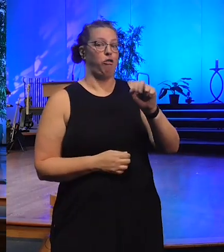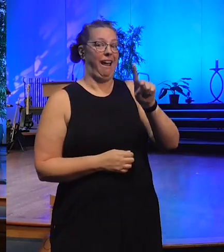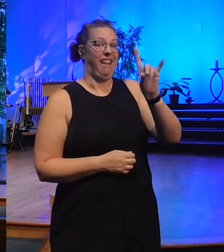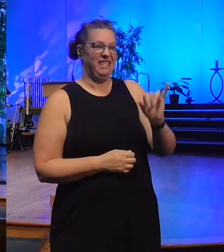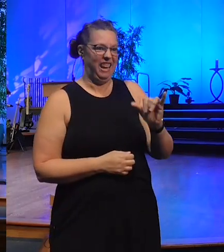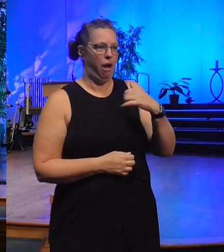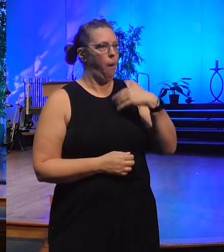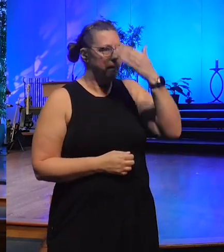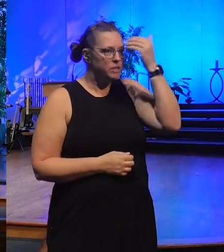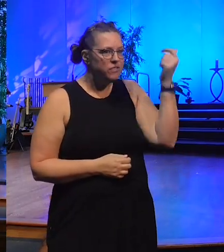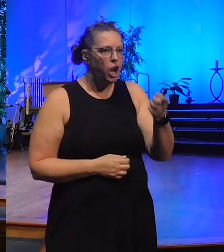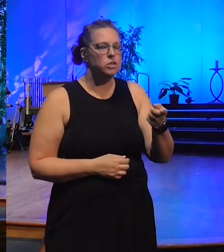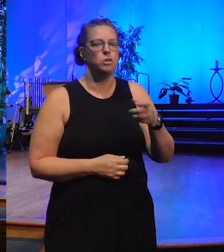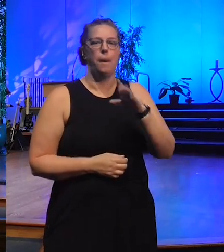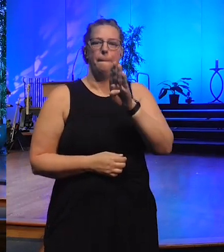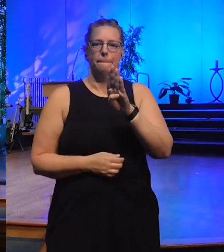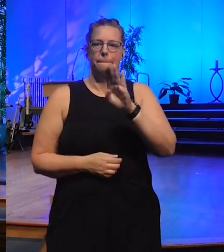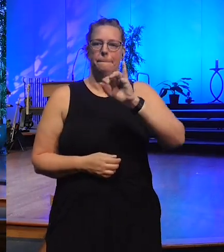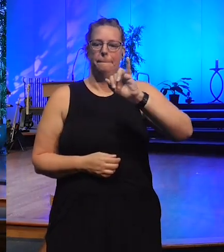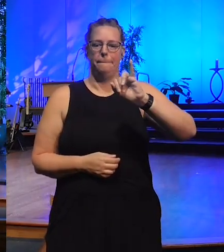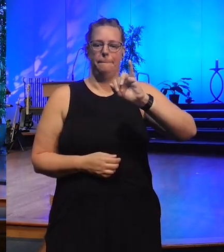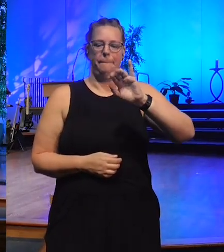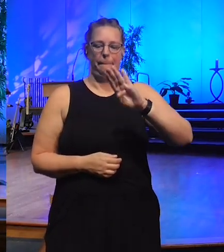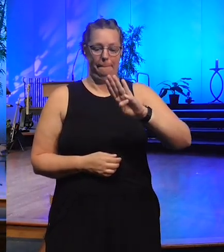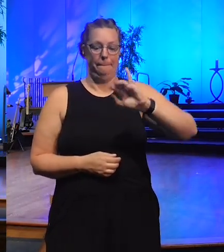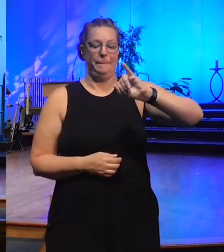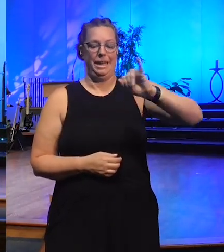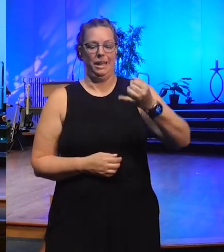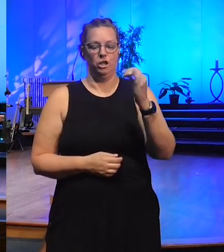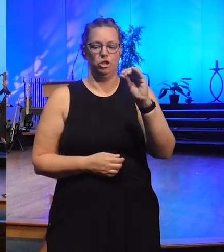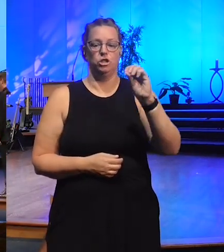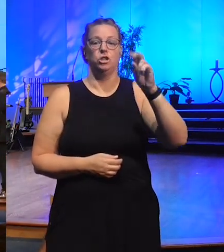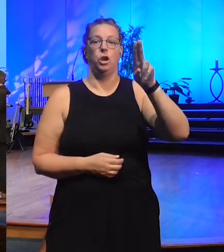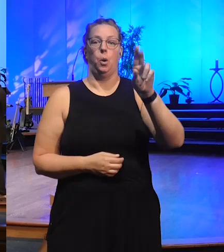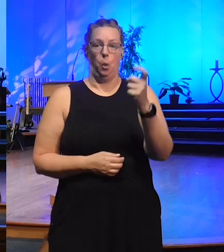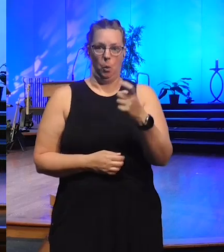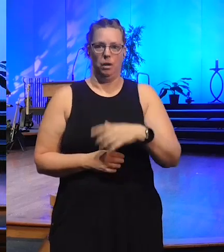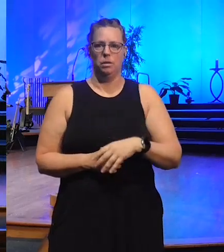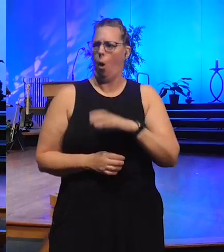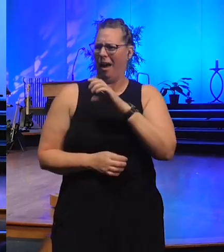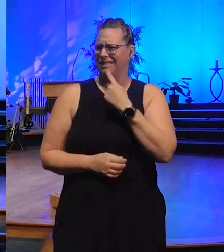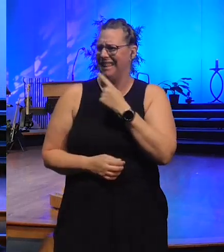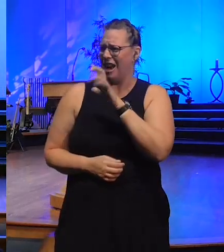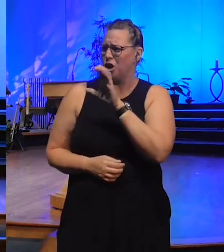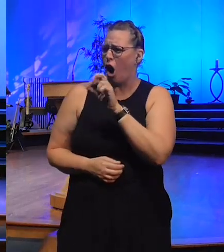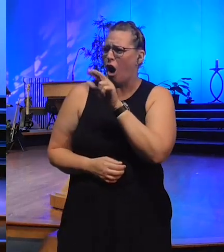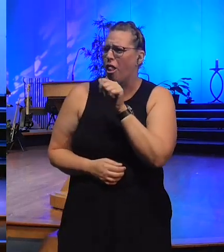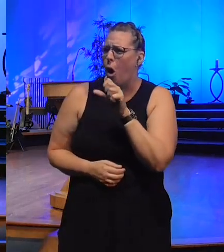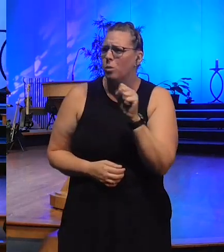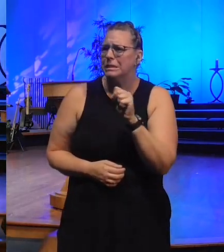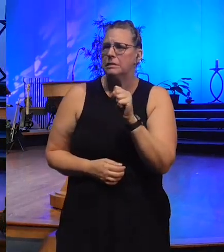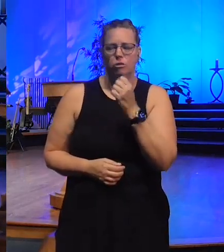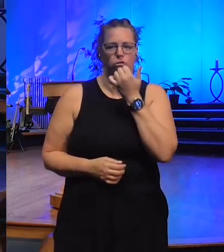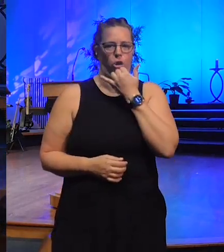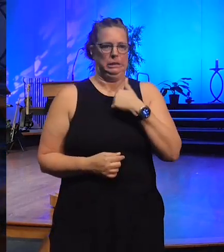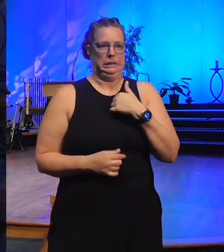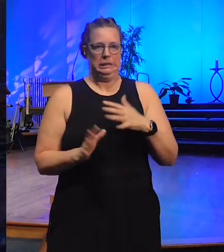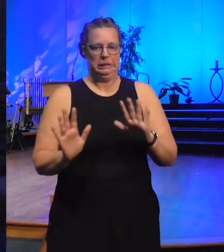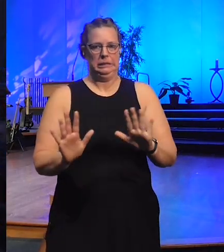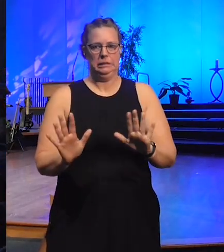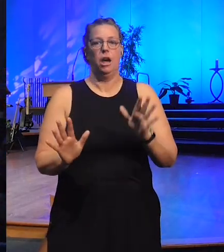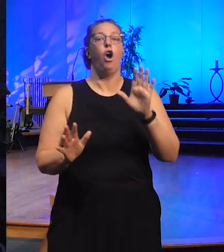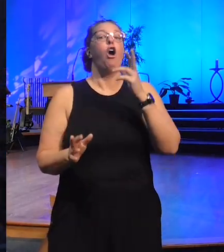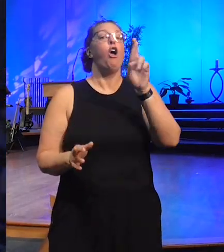where' I go what' I do what' I say Carlos Carlos last thank you Randy Randy Chavez